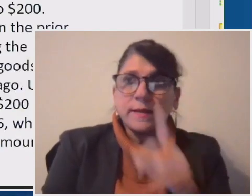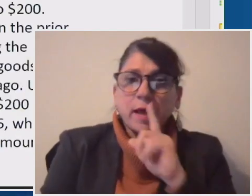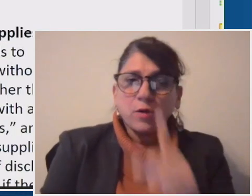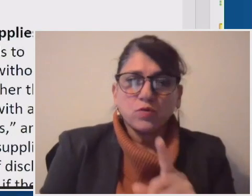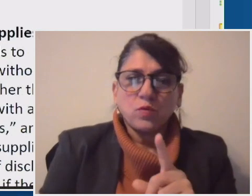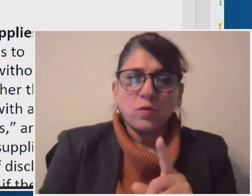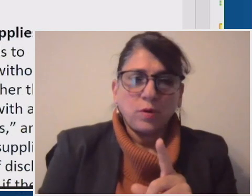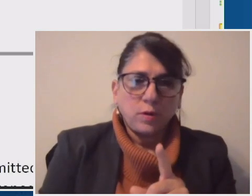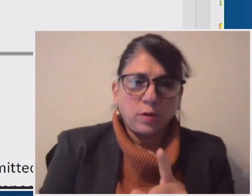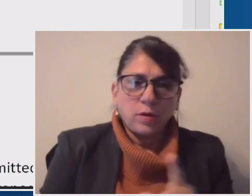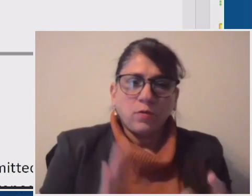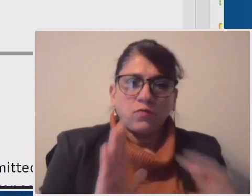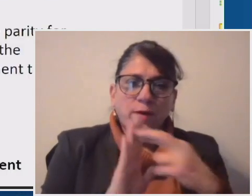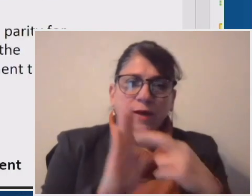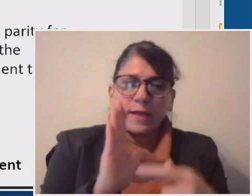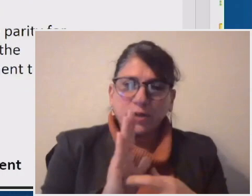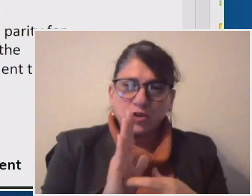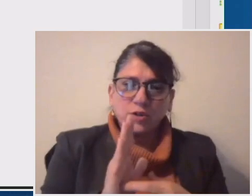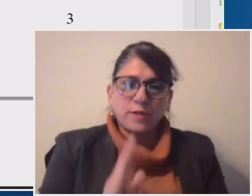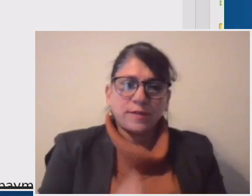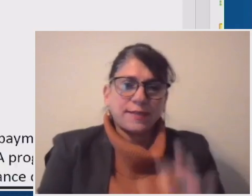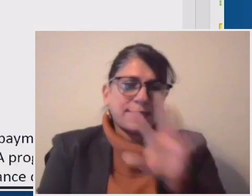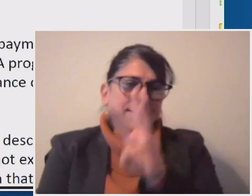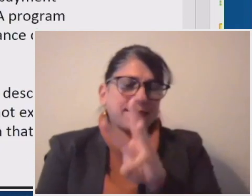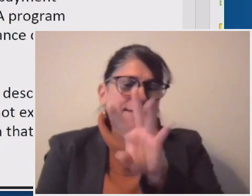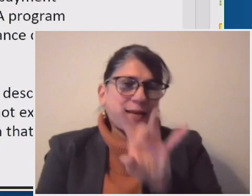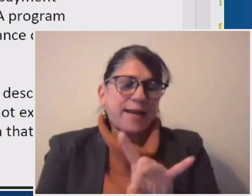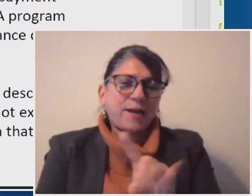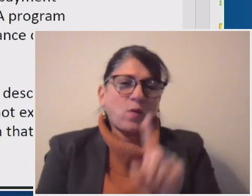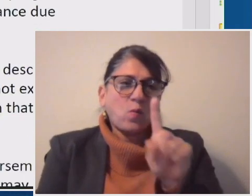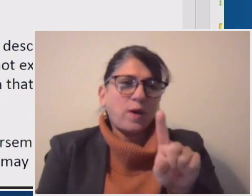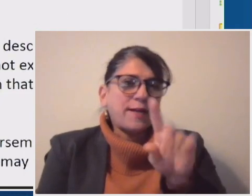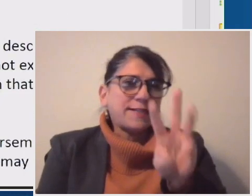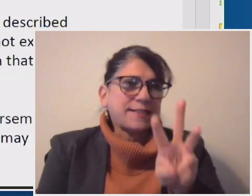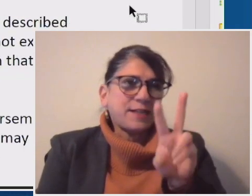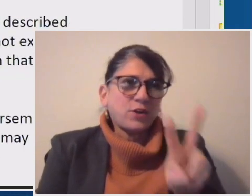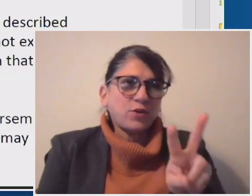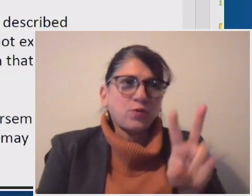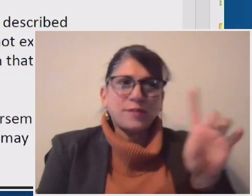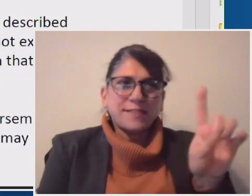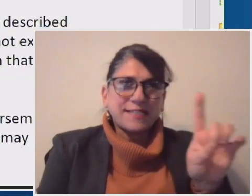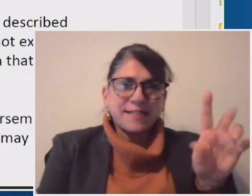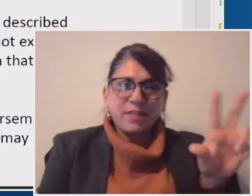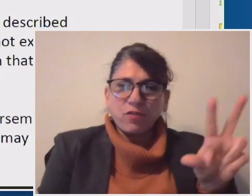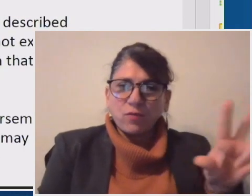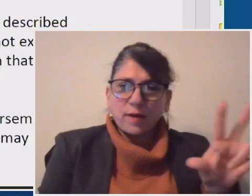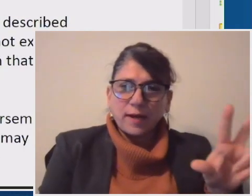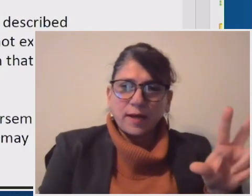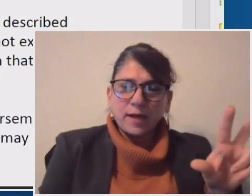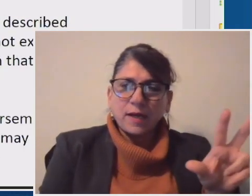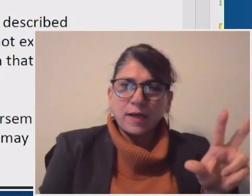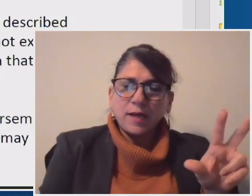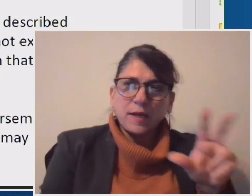668.162(d)(3) under heightened cash monitoring payment method.